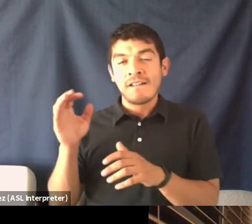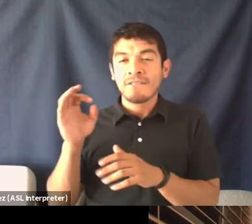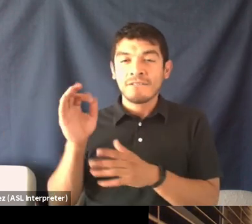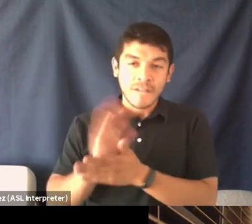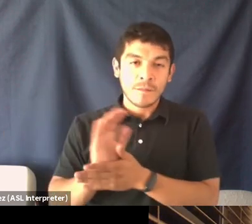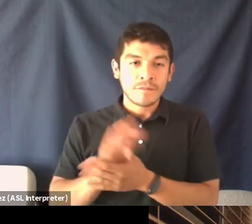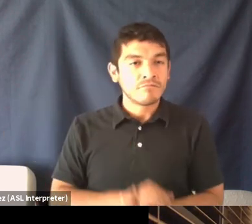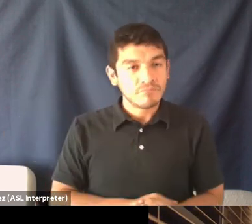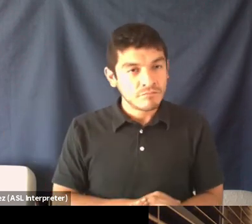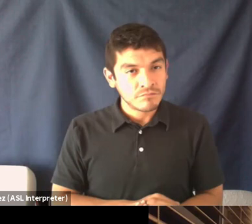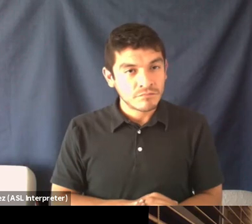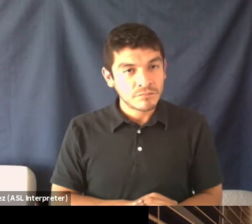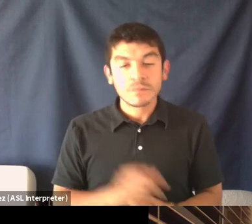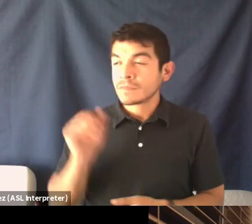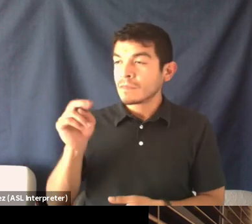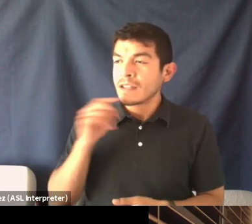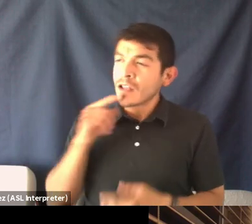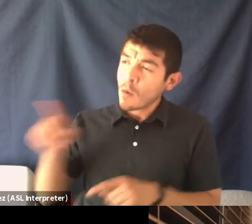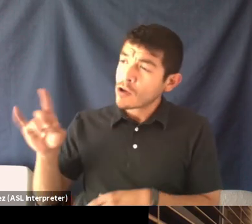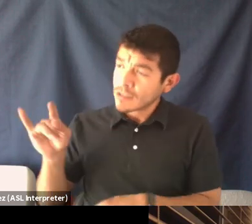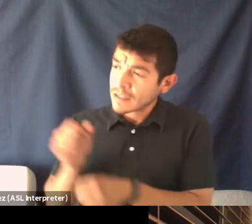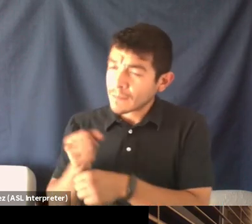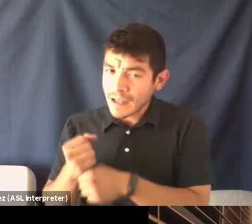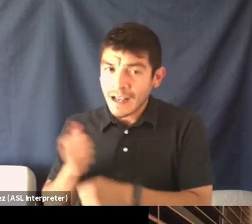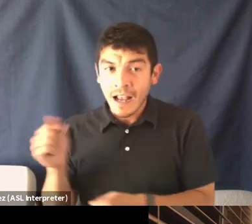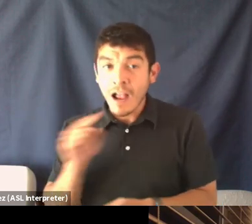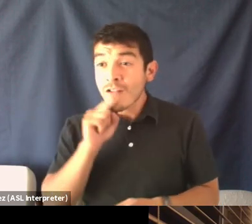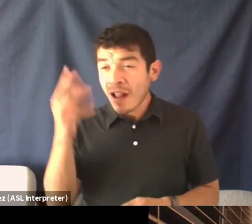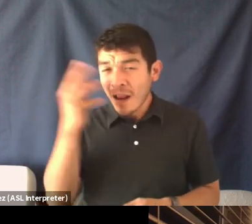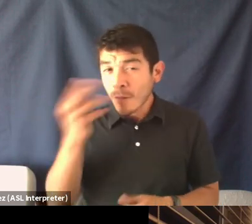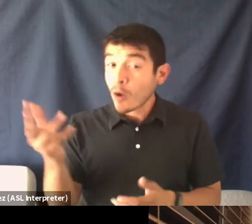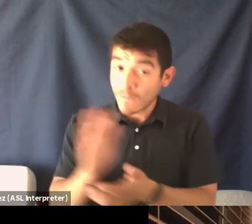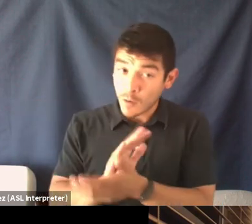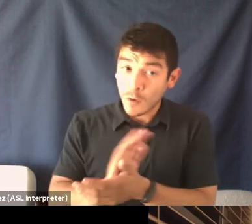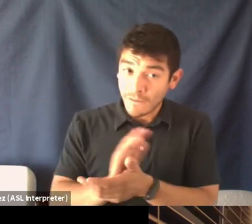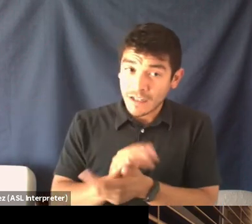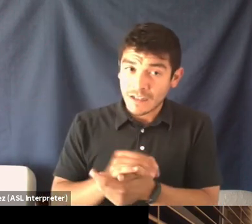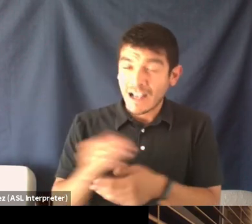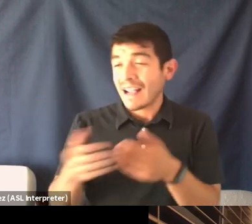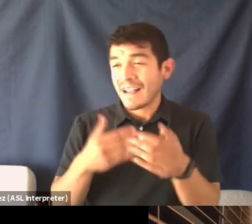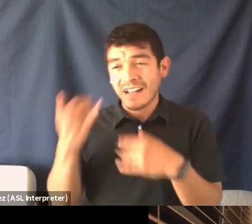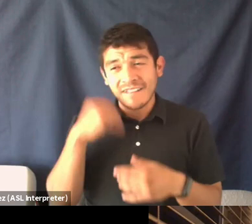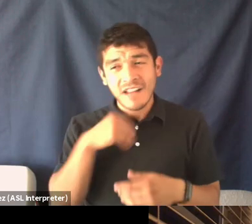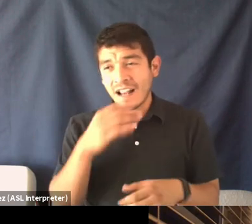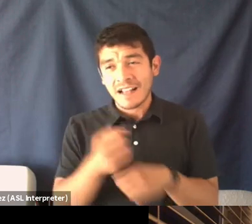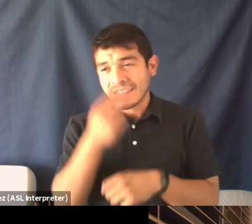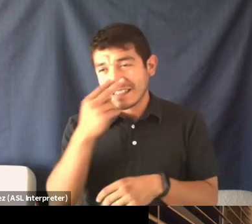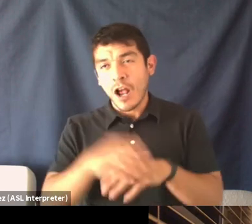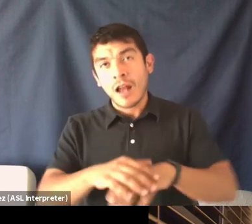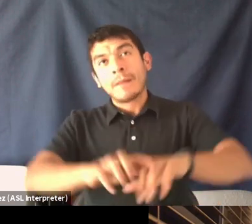Well, you did make a really beautiful movie even if I didn't get to see it on the big screen.